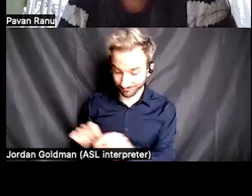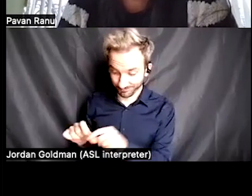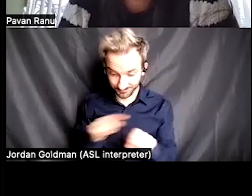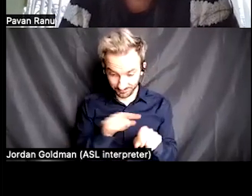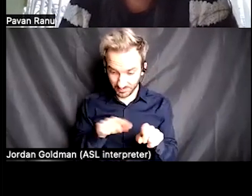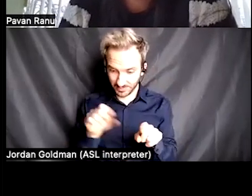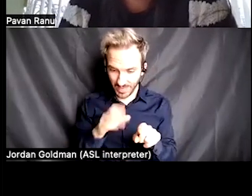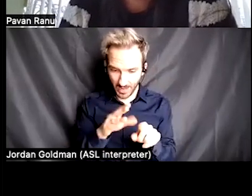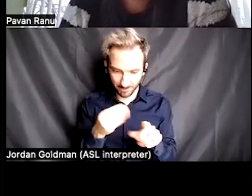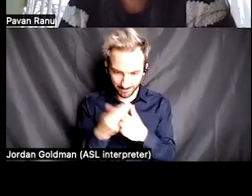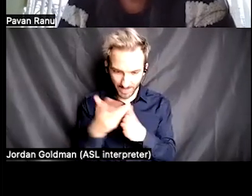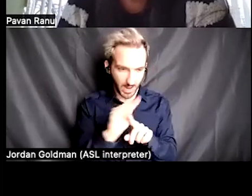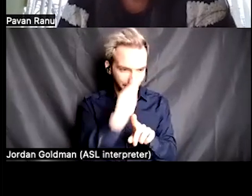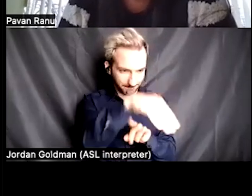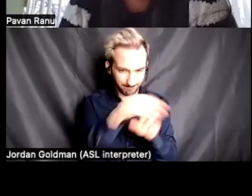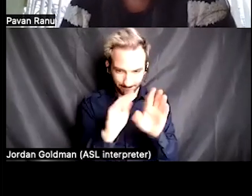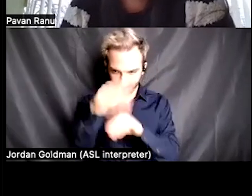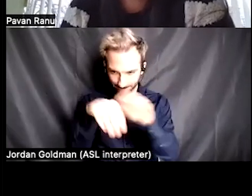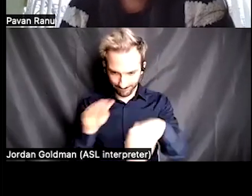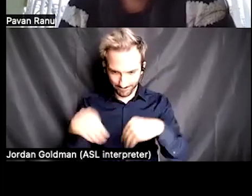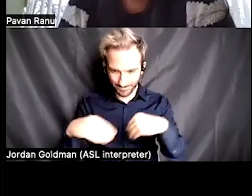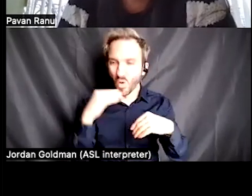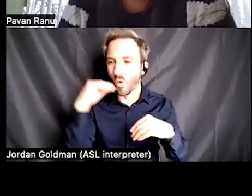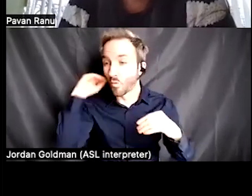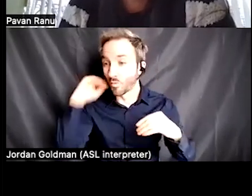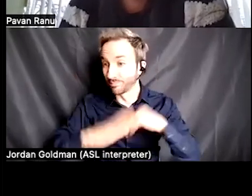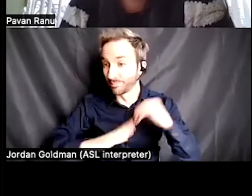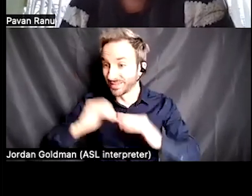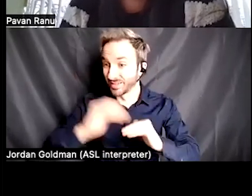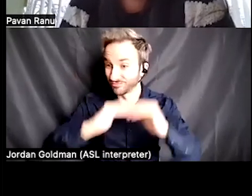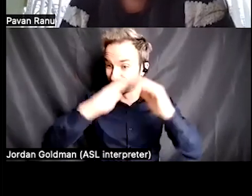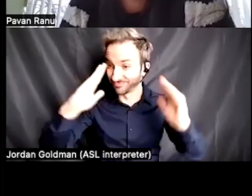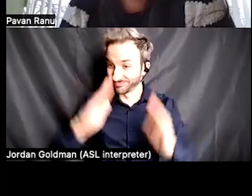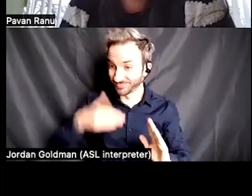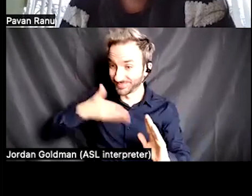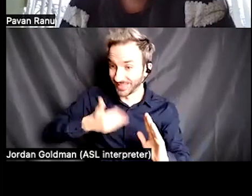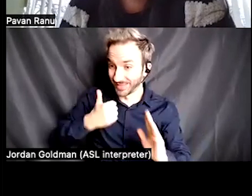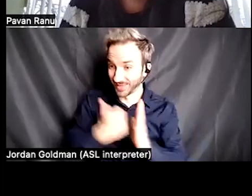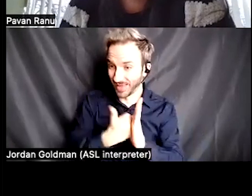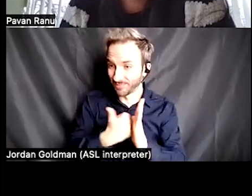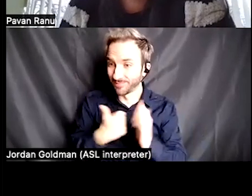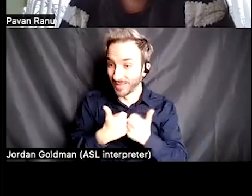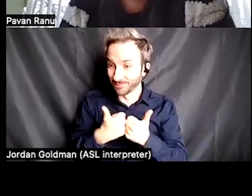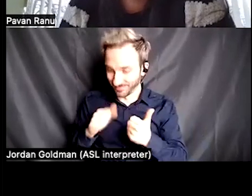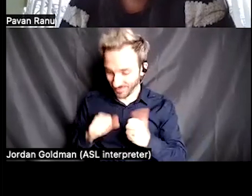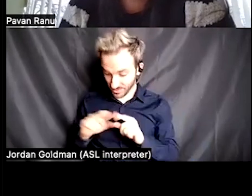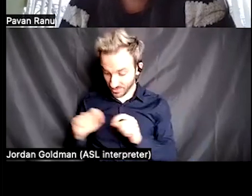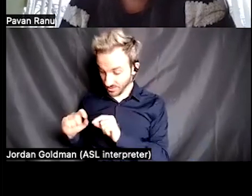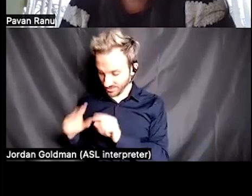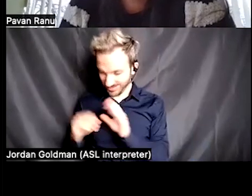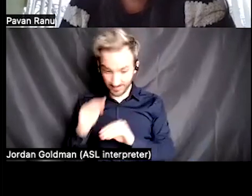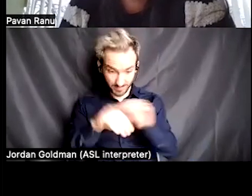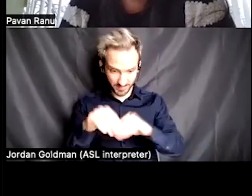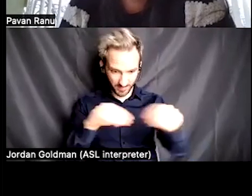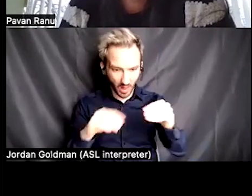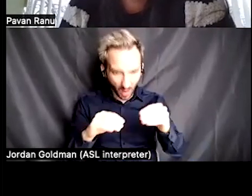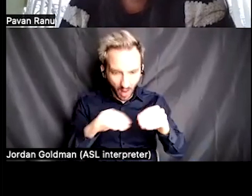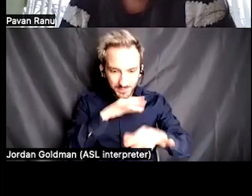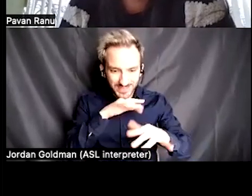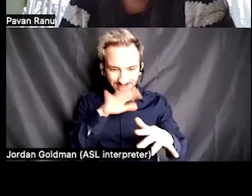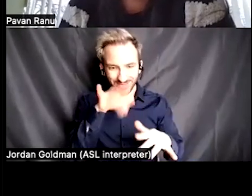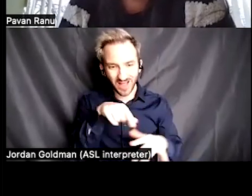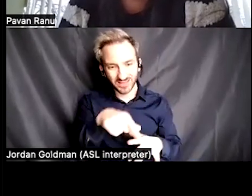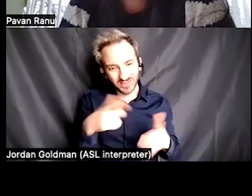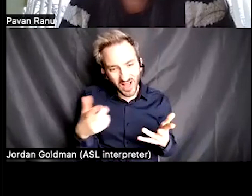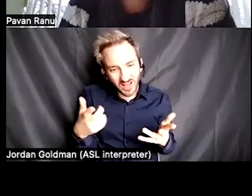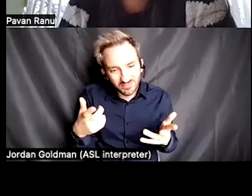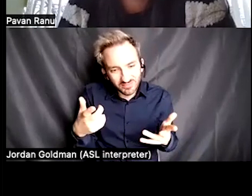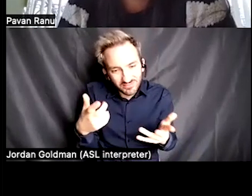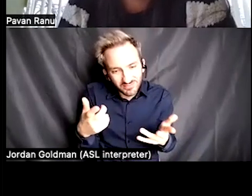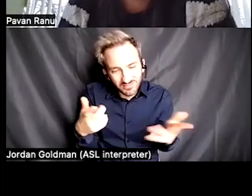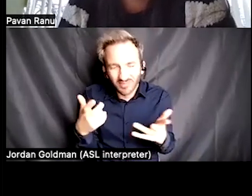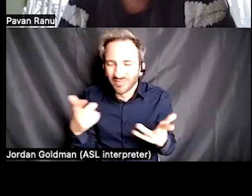So, it's about making things homey, about giving comfort, and it is an anti-minimalism trend that